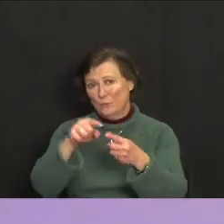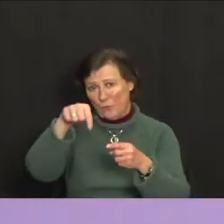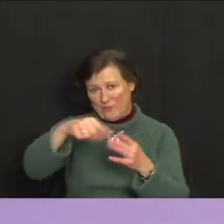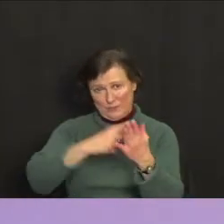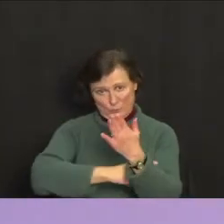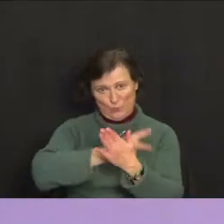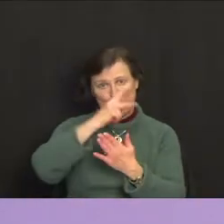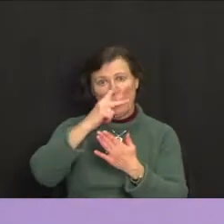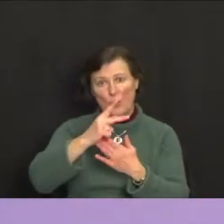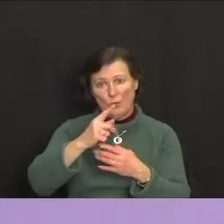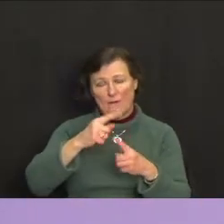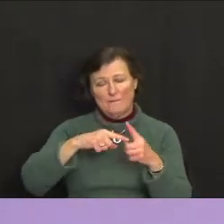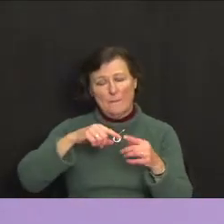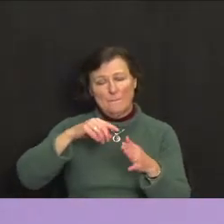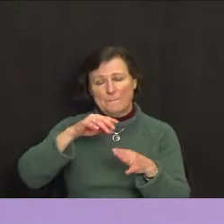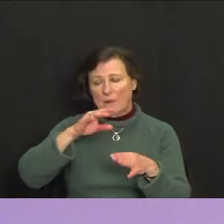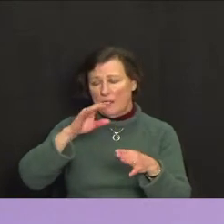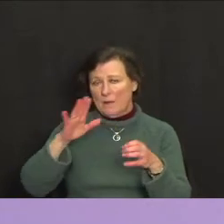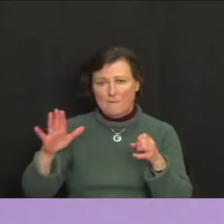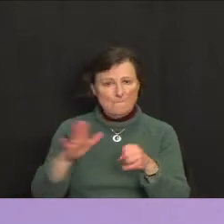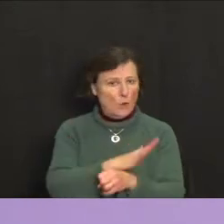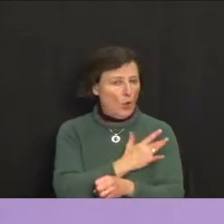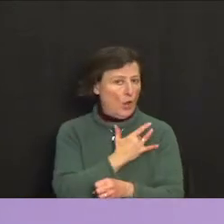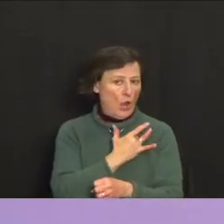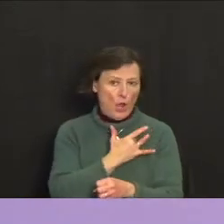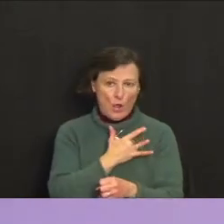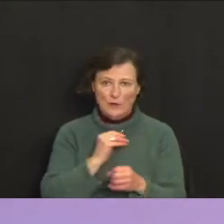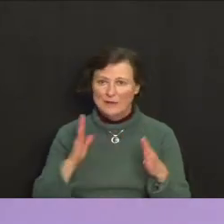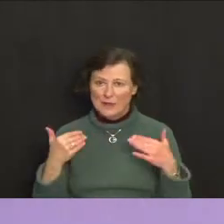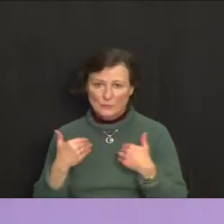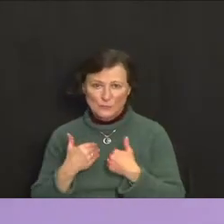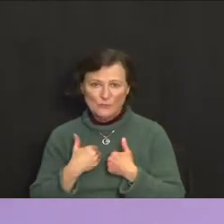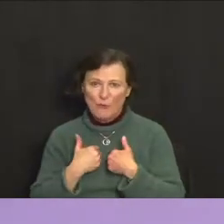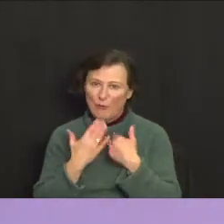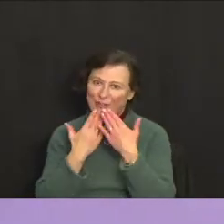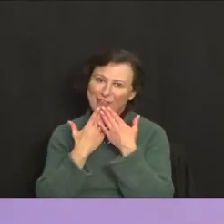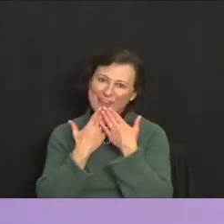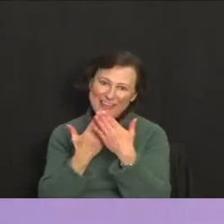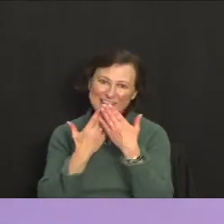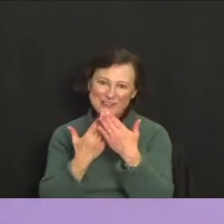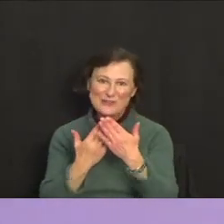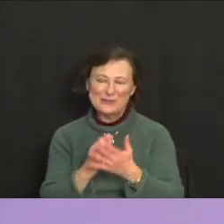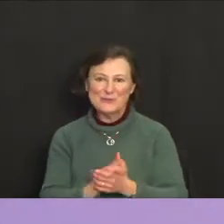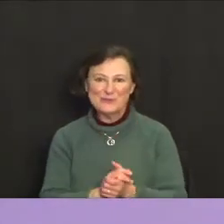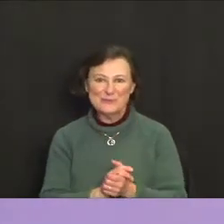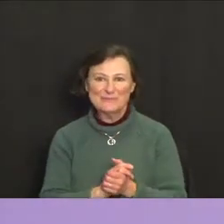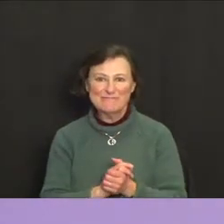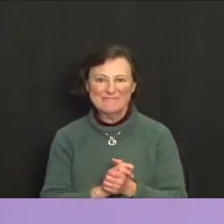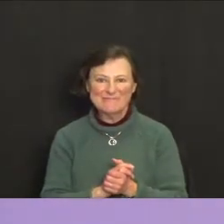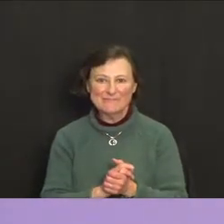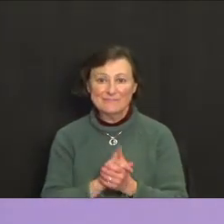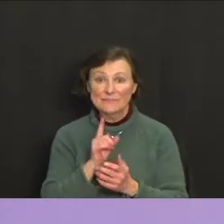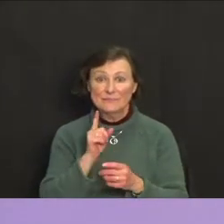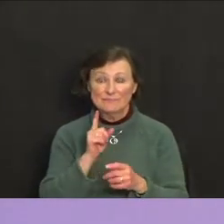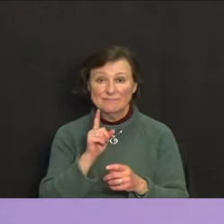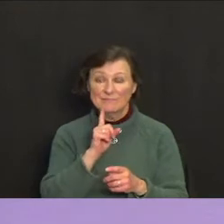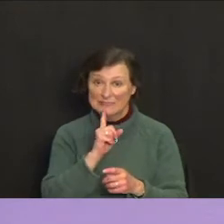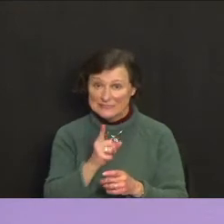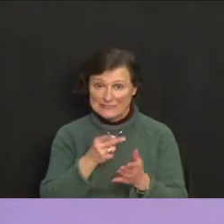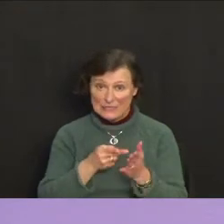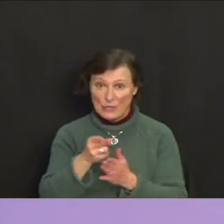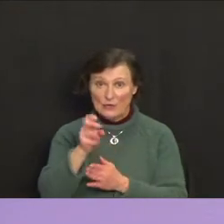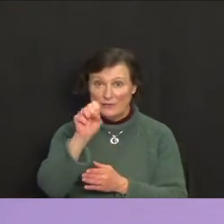From the bottom of my heart and soul, thank you. Sincerely, Sandra and family.